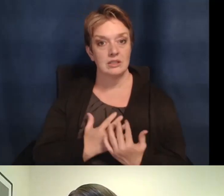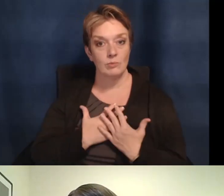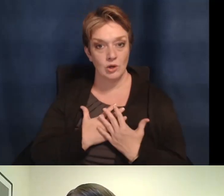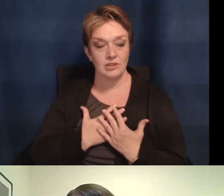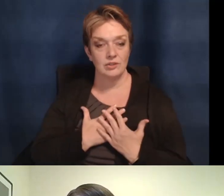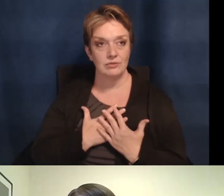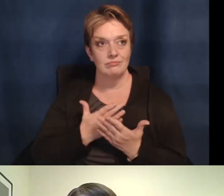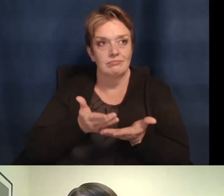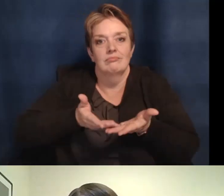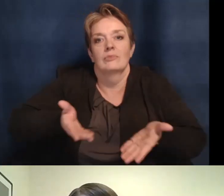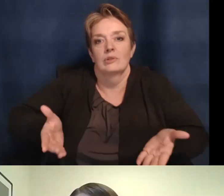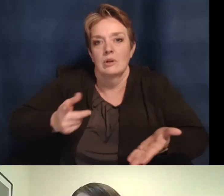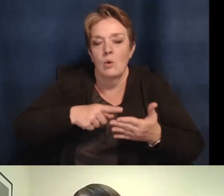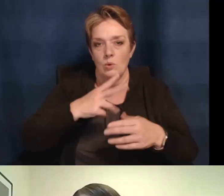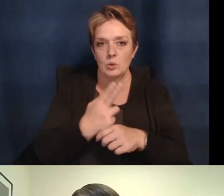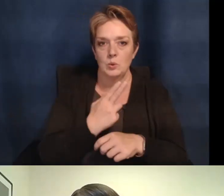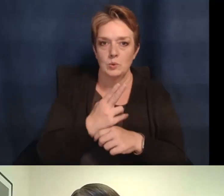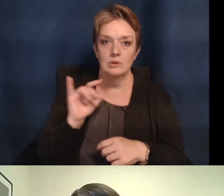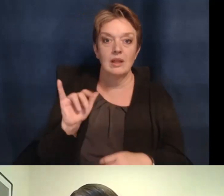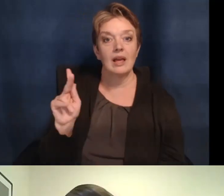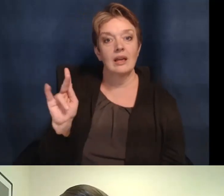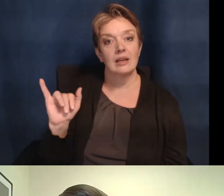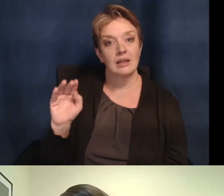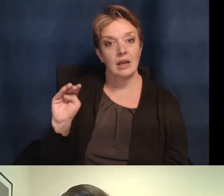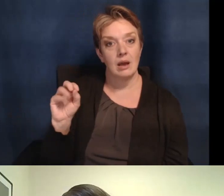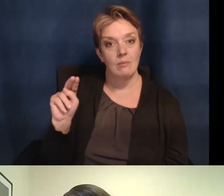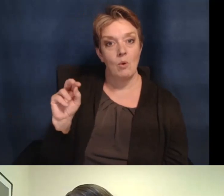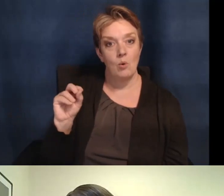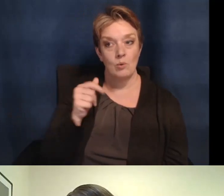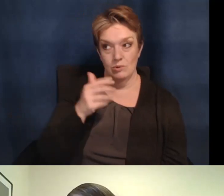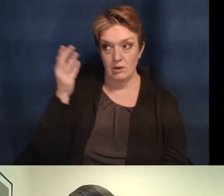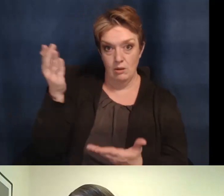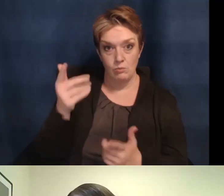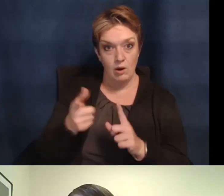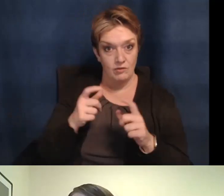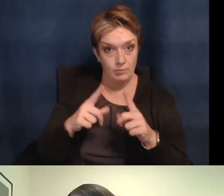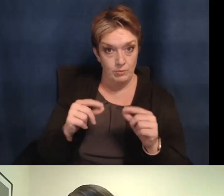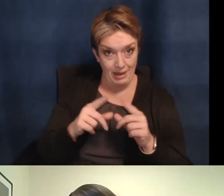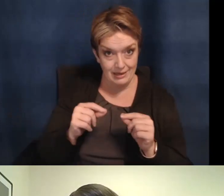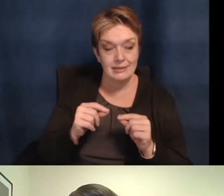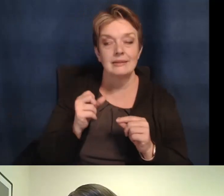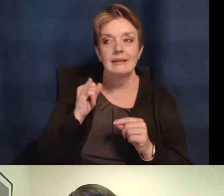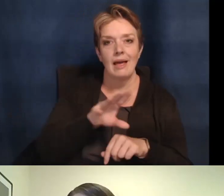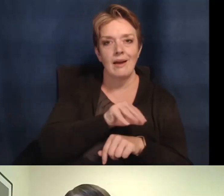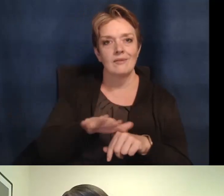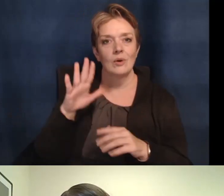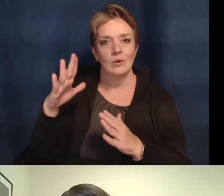materials that she used, like the kimonos she brought back from Japan, then what that went on to kind of influence: the wrap dress look.